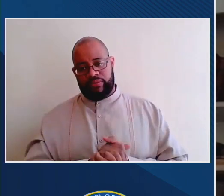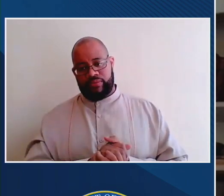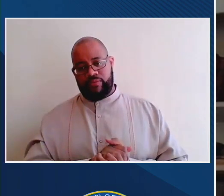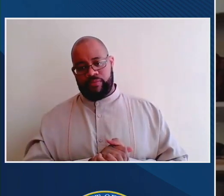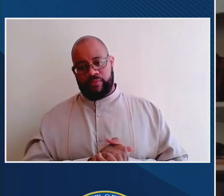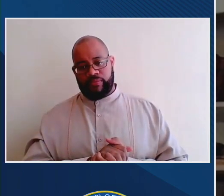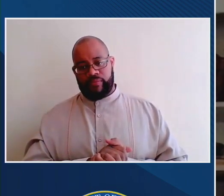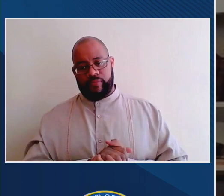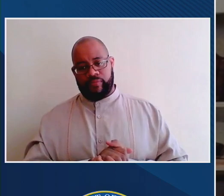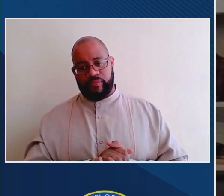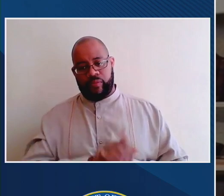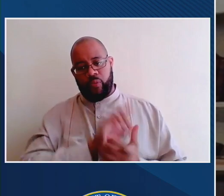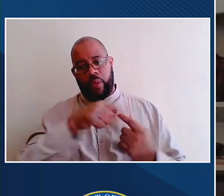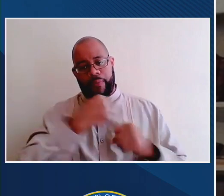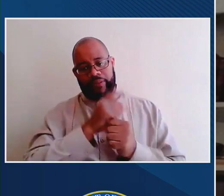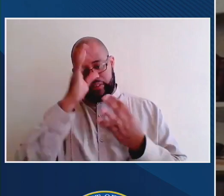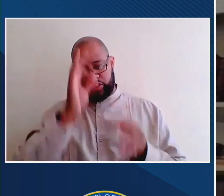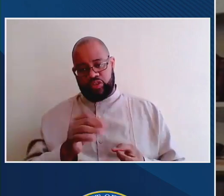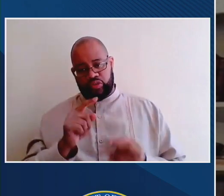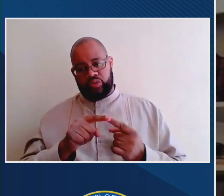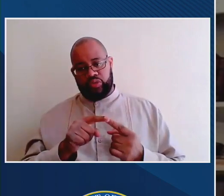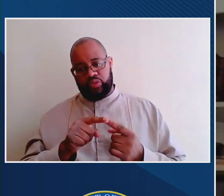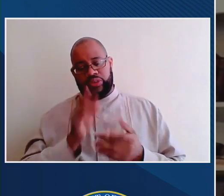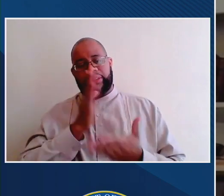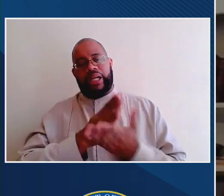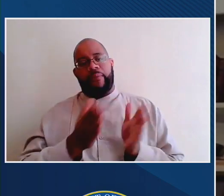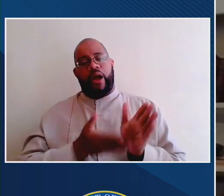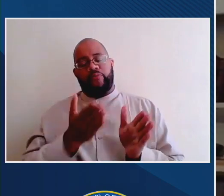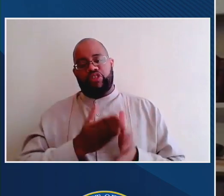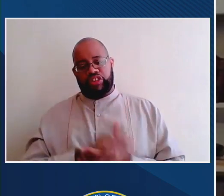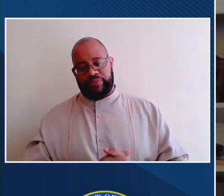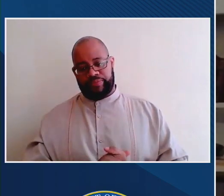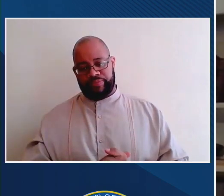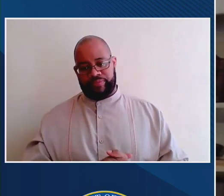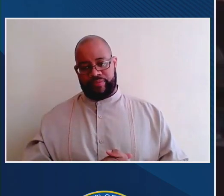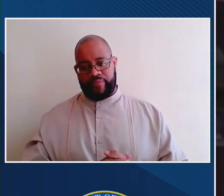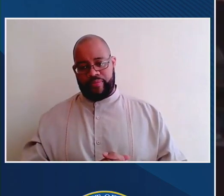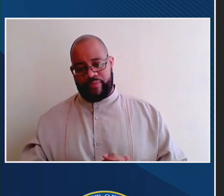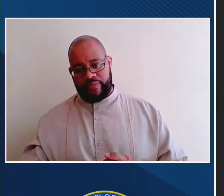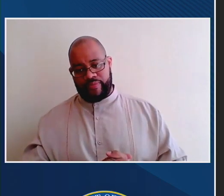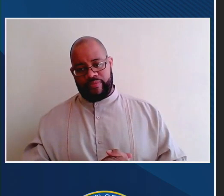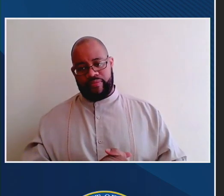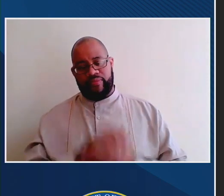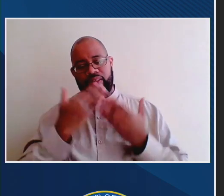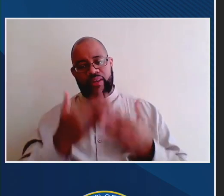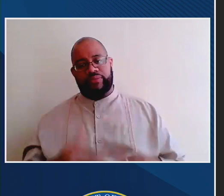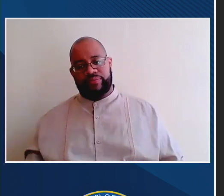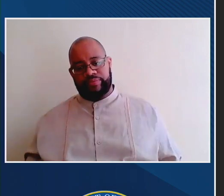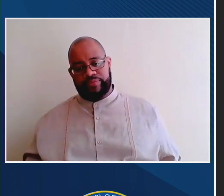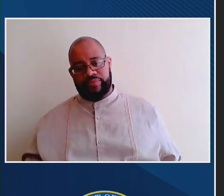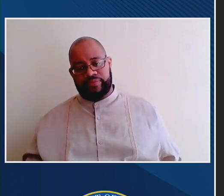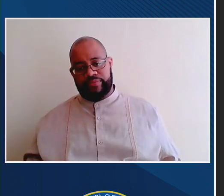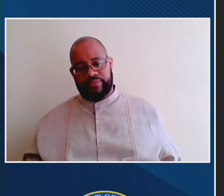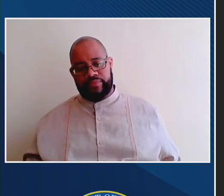making the decision to cease operations. Thank you. Thank you. Denise?